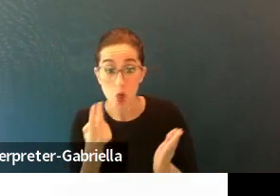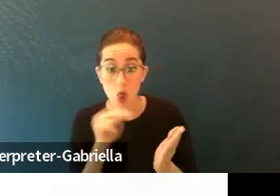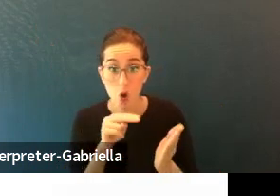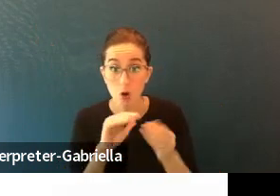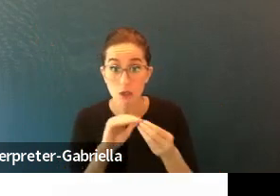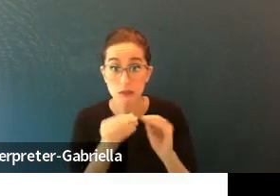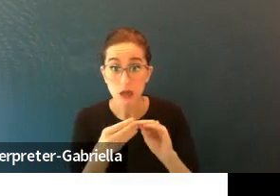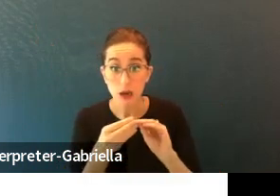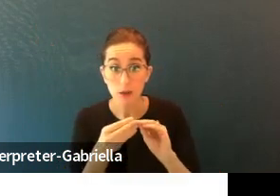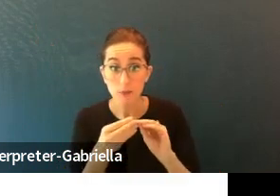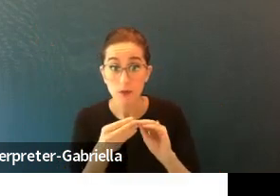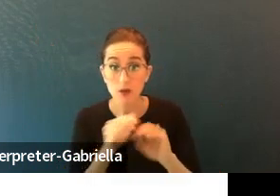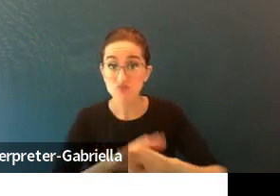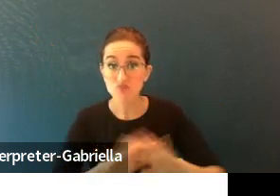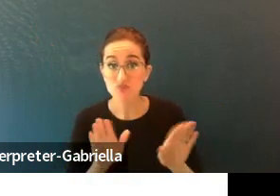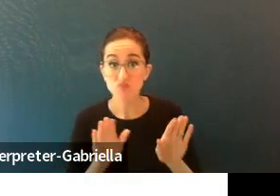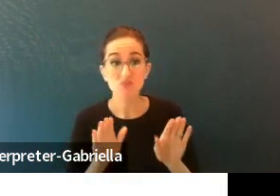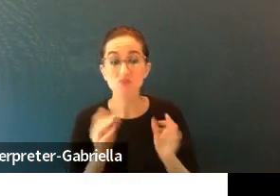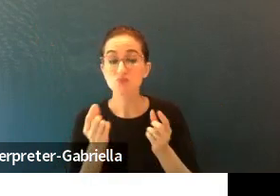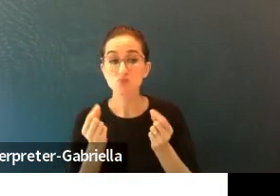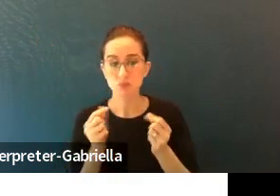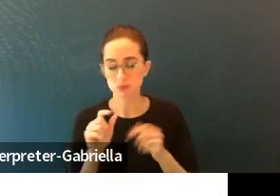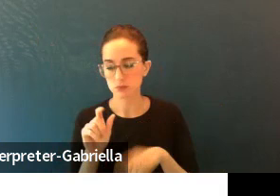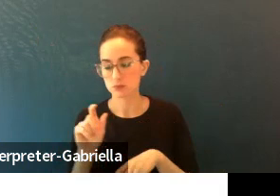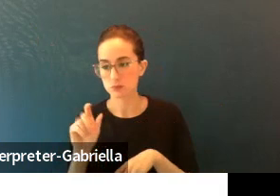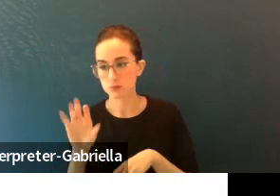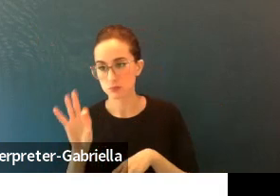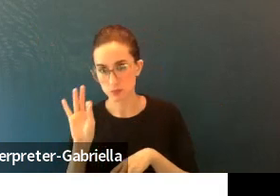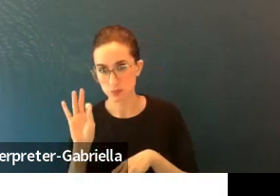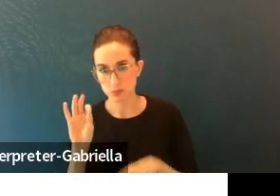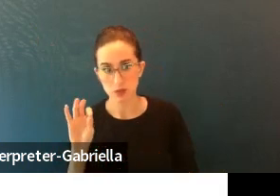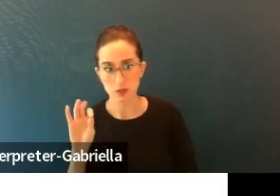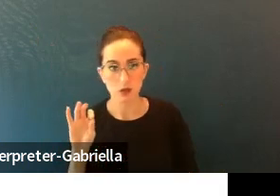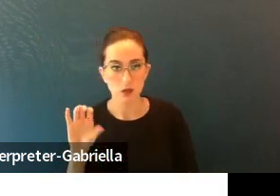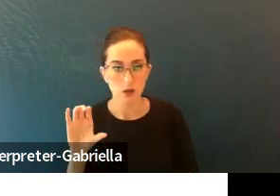So cross tab for that head count again,